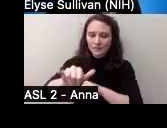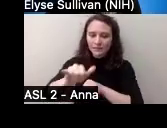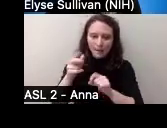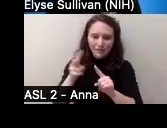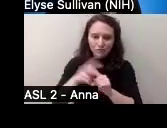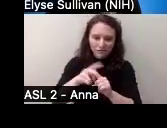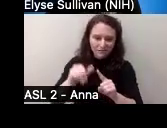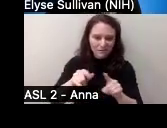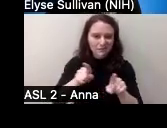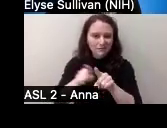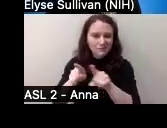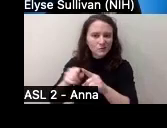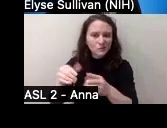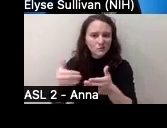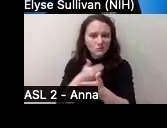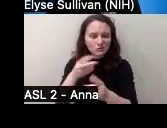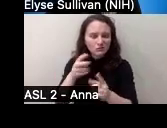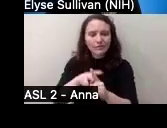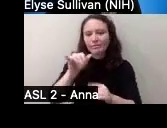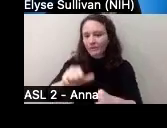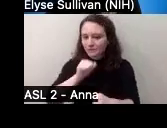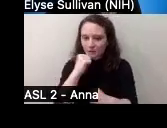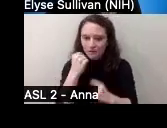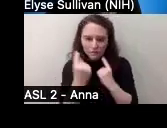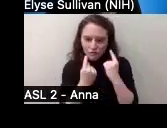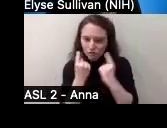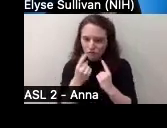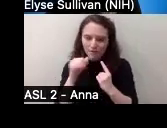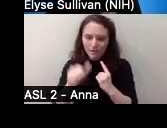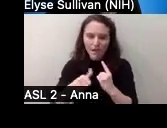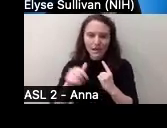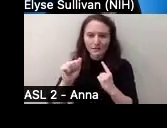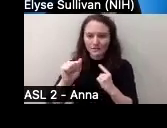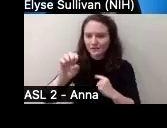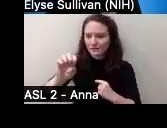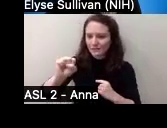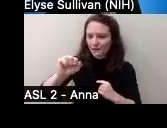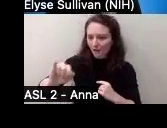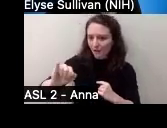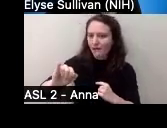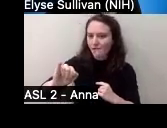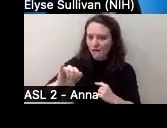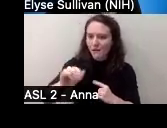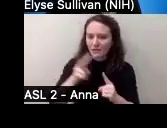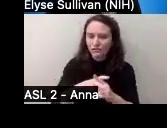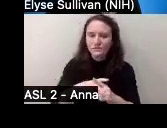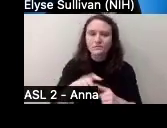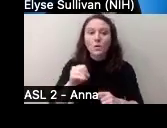that also will not be considered an ESI application. So mostly false on that, but there's a couple exceptions.